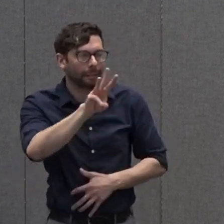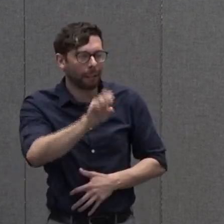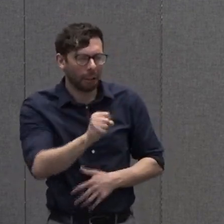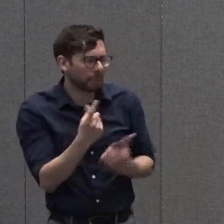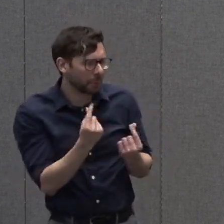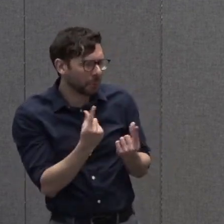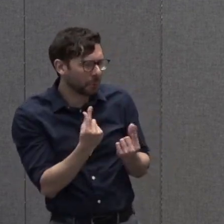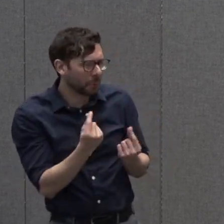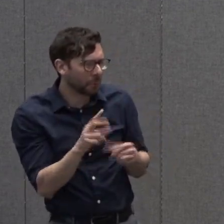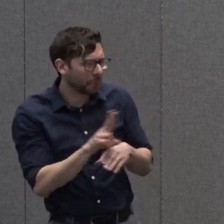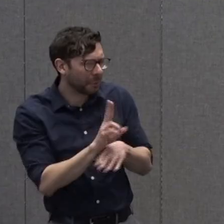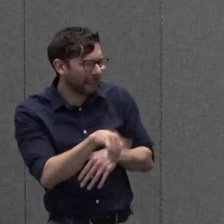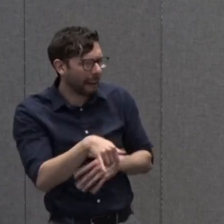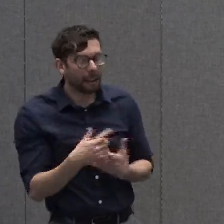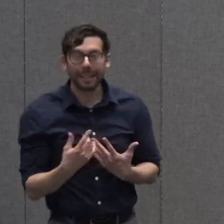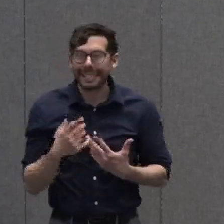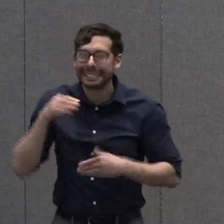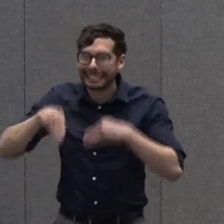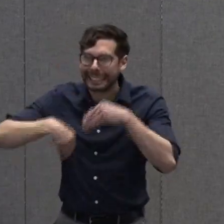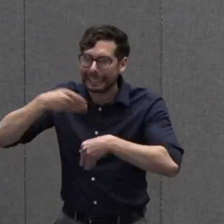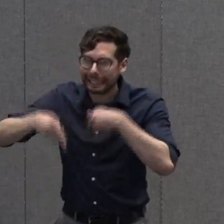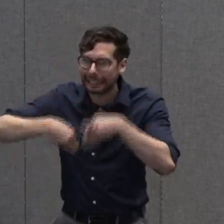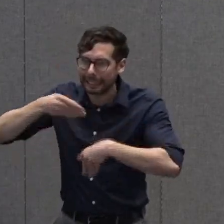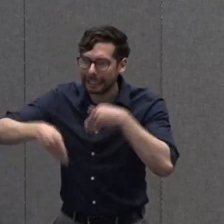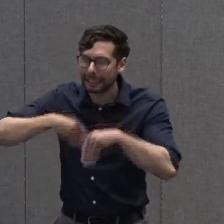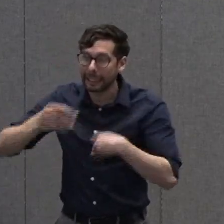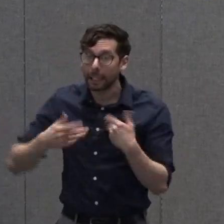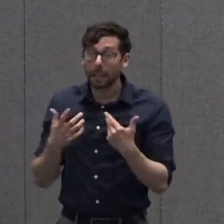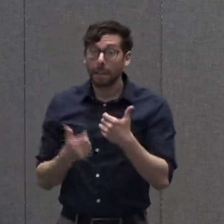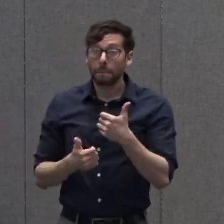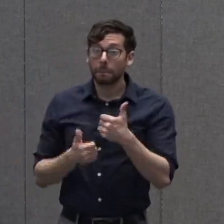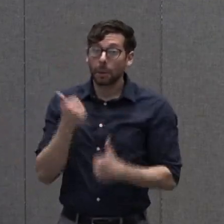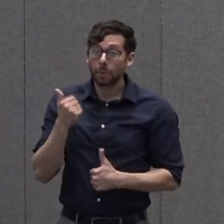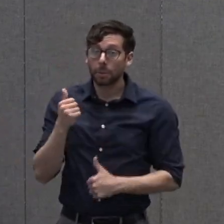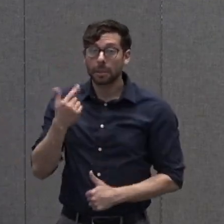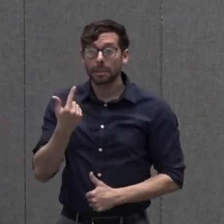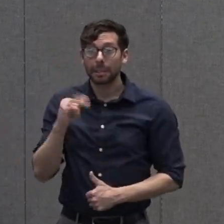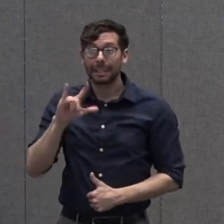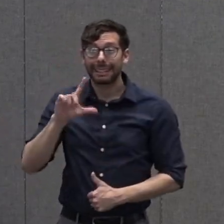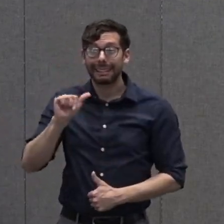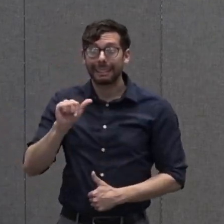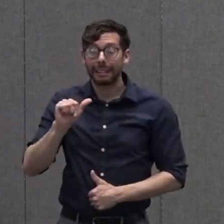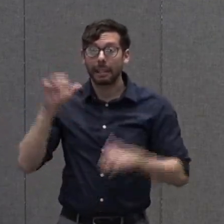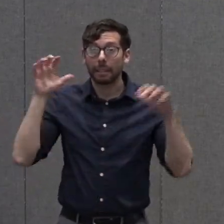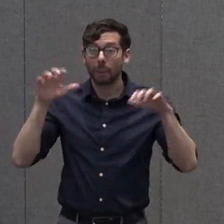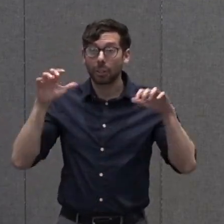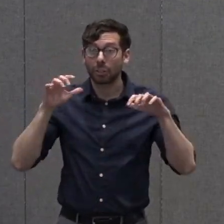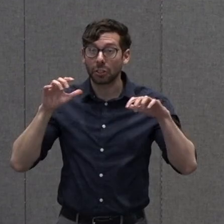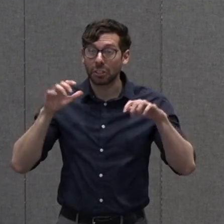Gila monsters spend so much, most of their time, 98& of their time underground. I think she's ticklish,